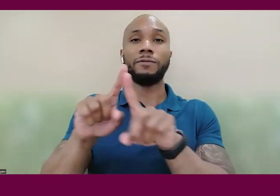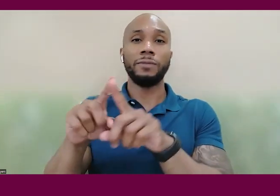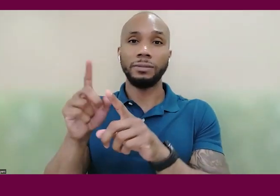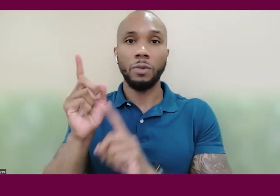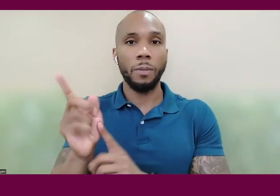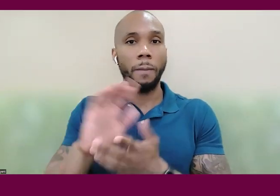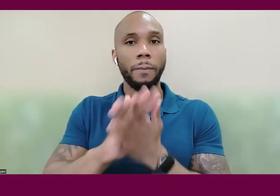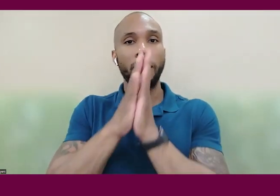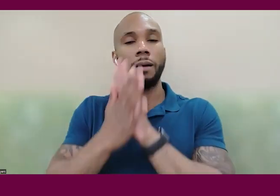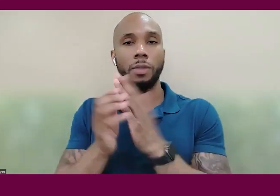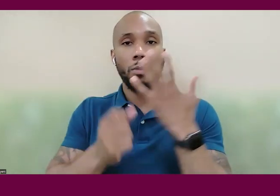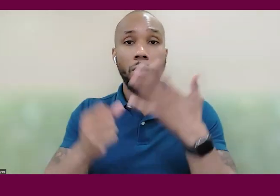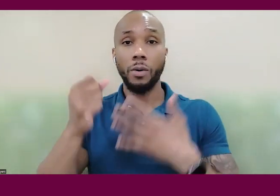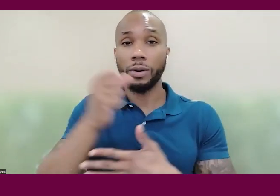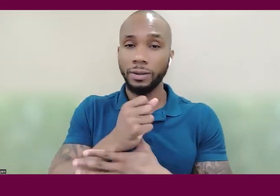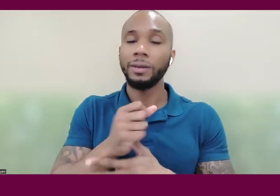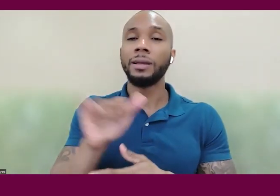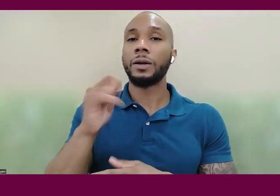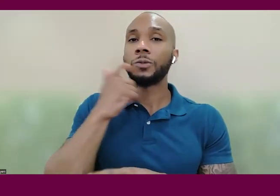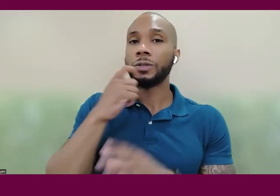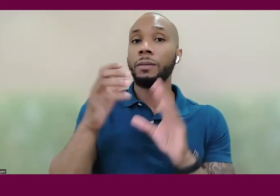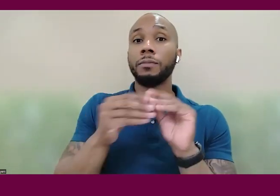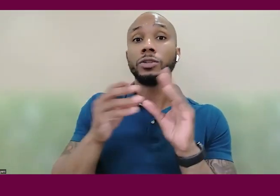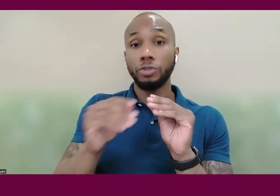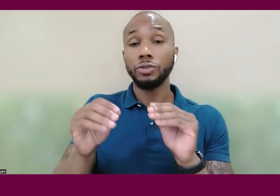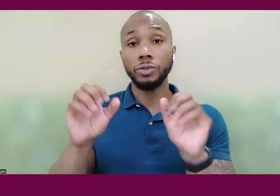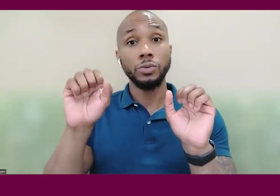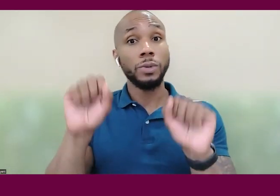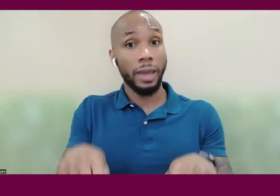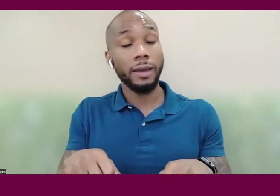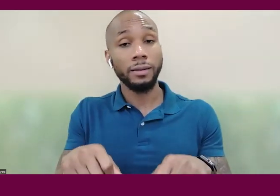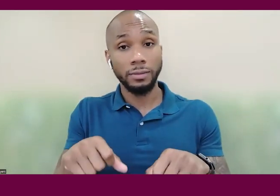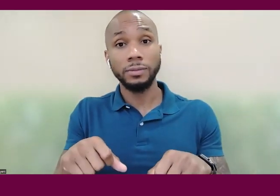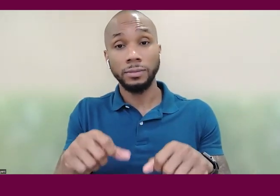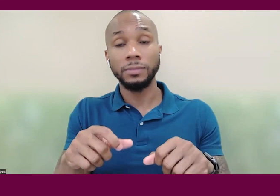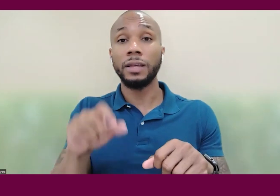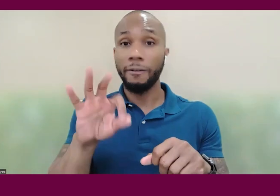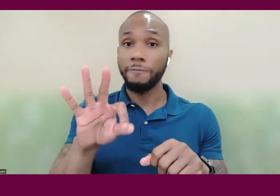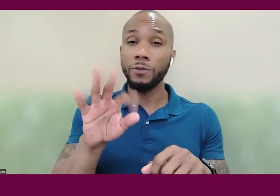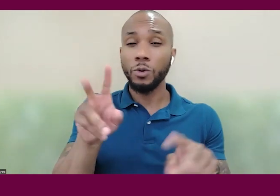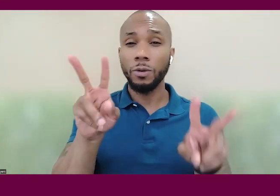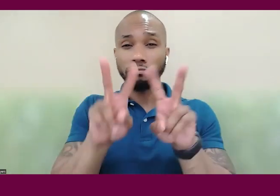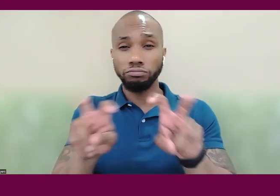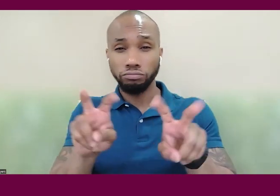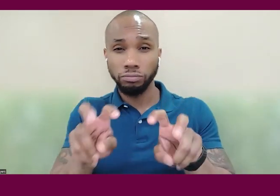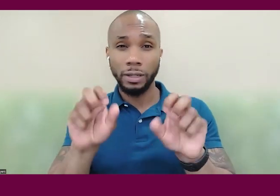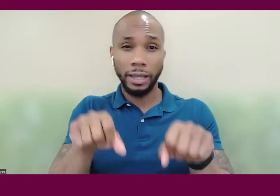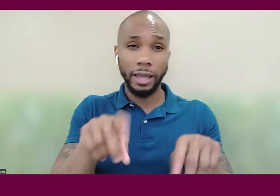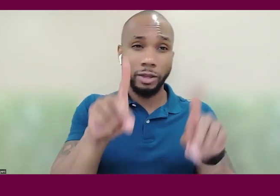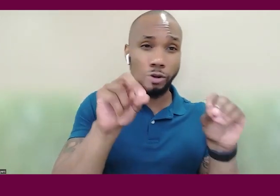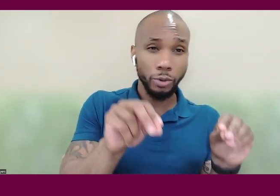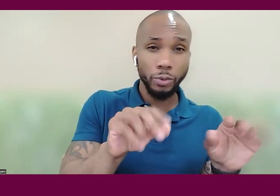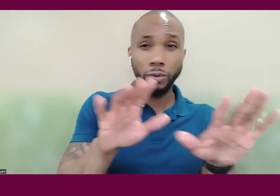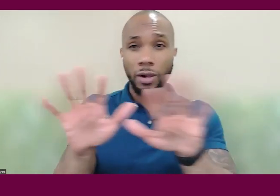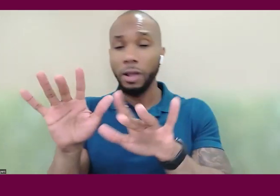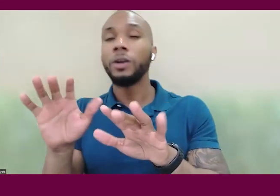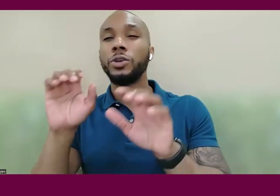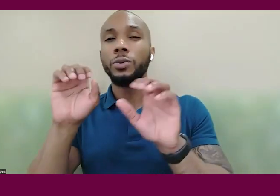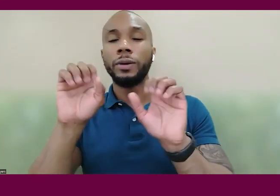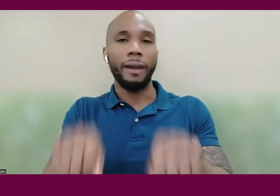the priority. Like I said, you can come back from that. You can come back from that. If you're evaluating what you're able to do, you can come back from it.